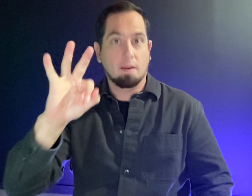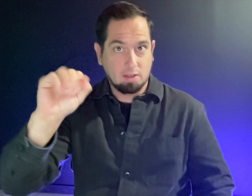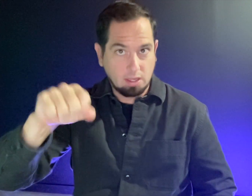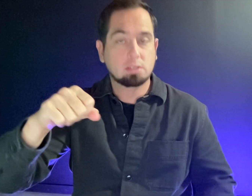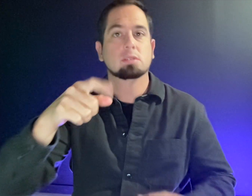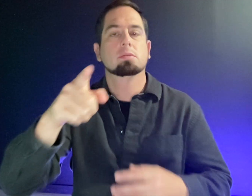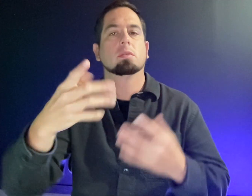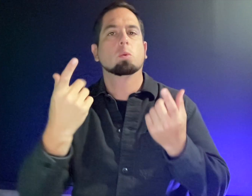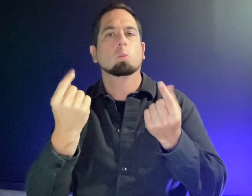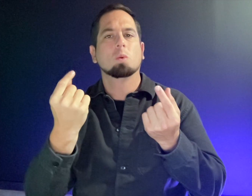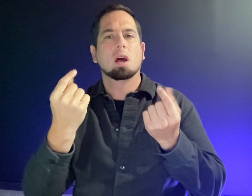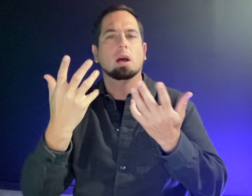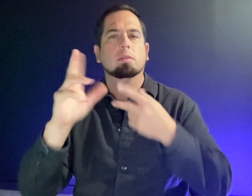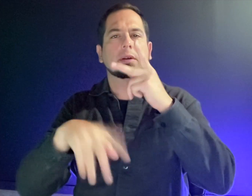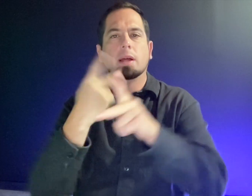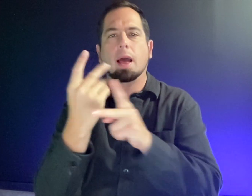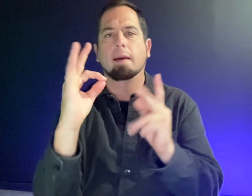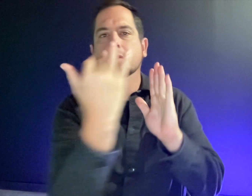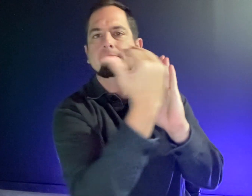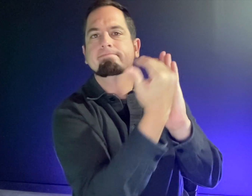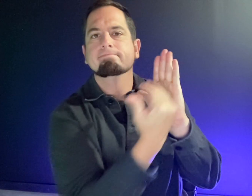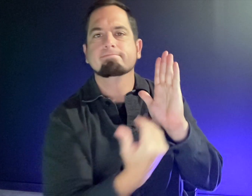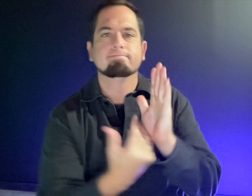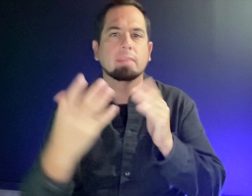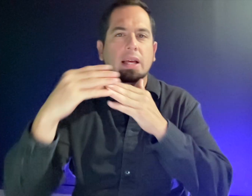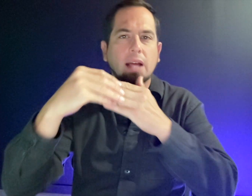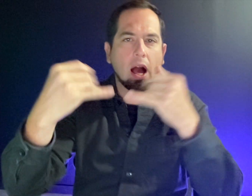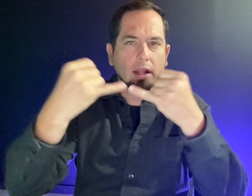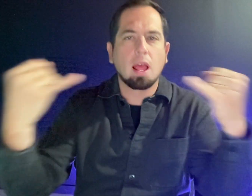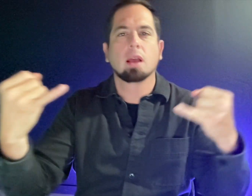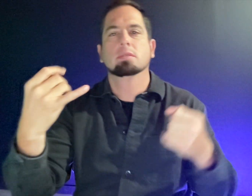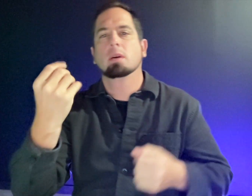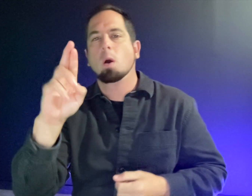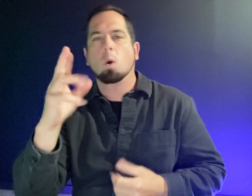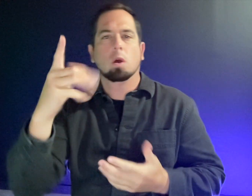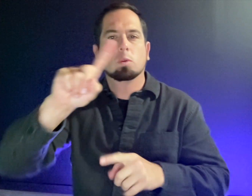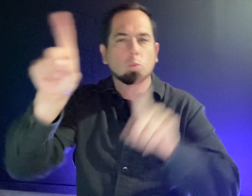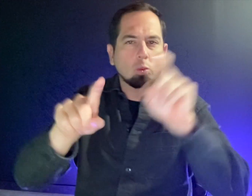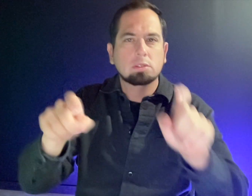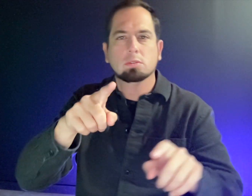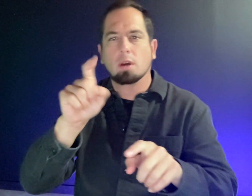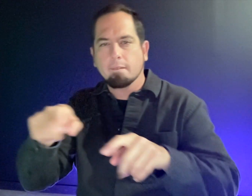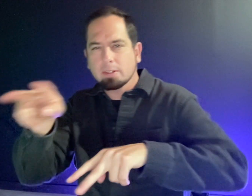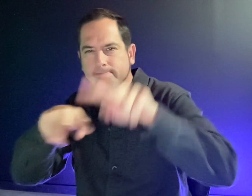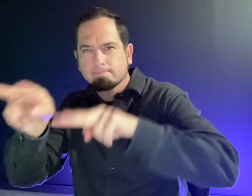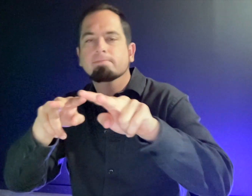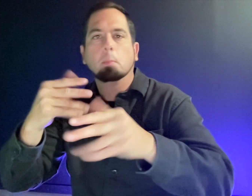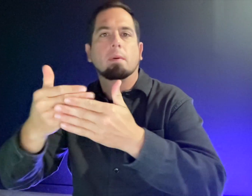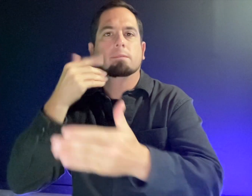If it’s yes, what guidelines or questions do you ask